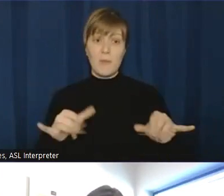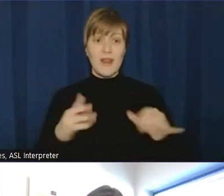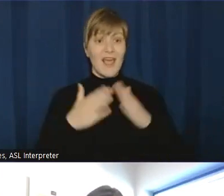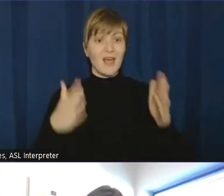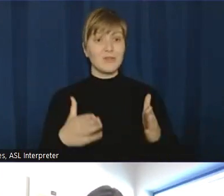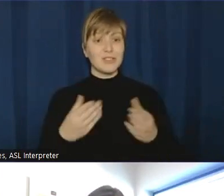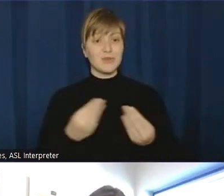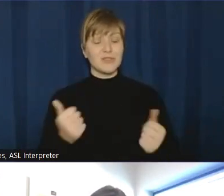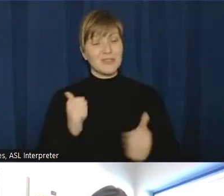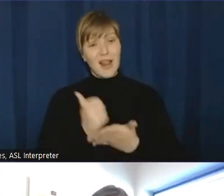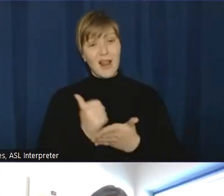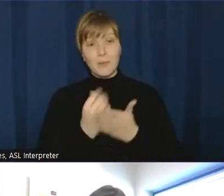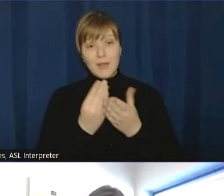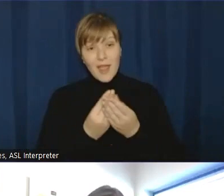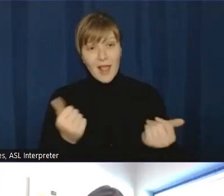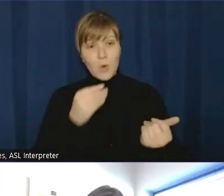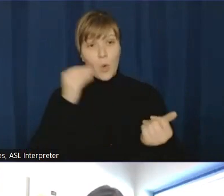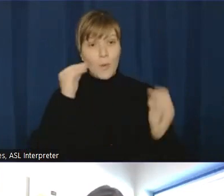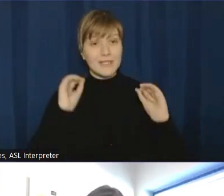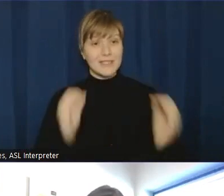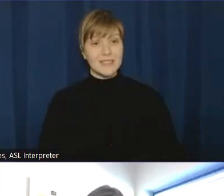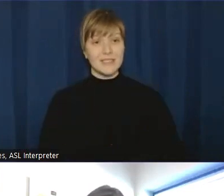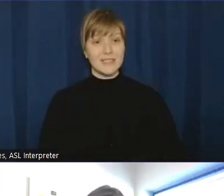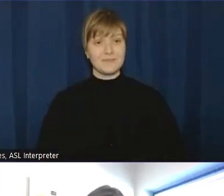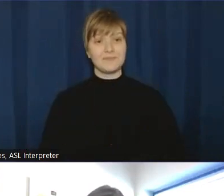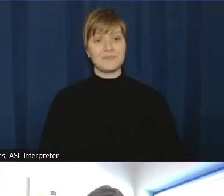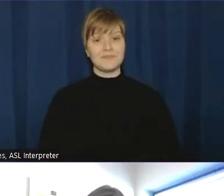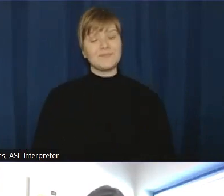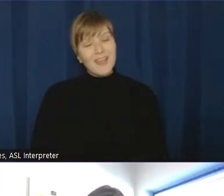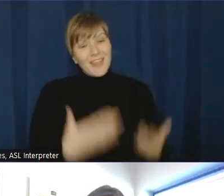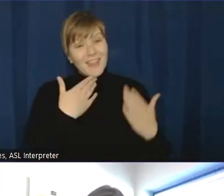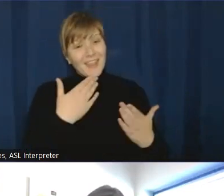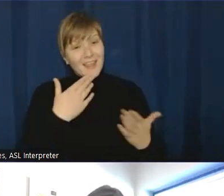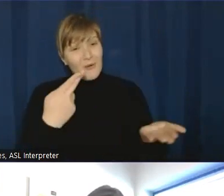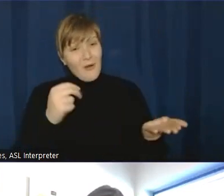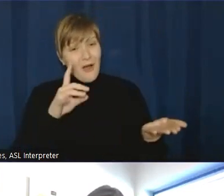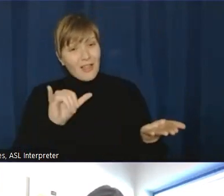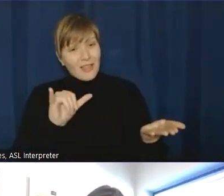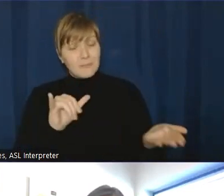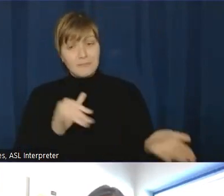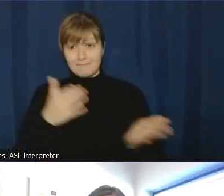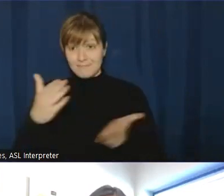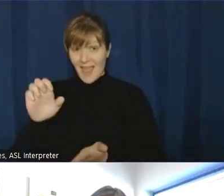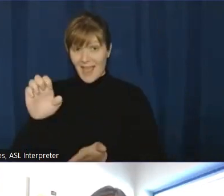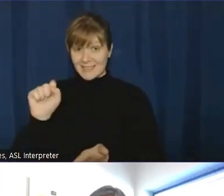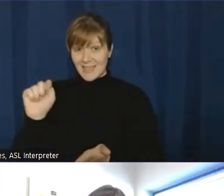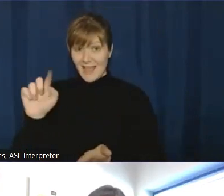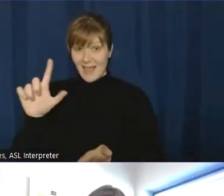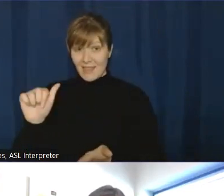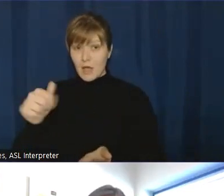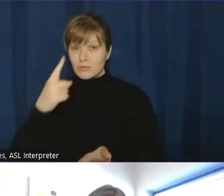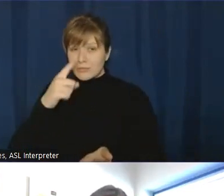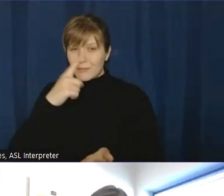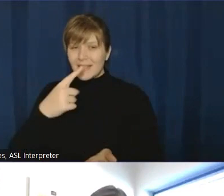Thank you, Holly, Estella, could you tell us why it was so important to get the